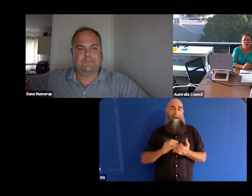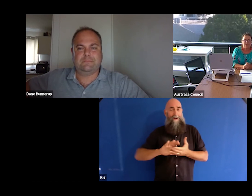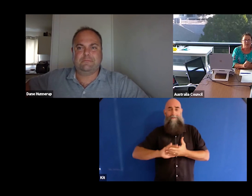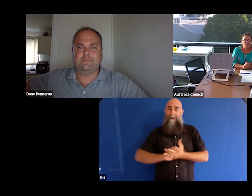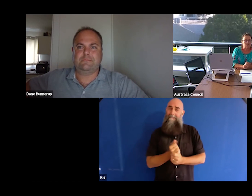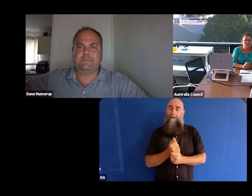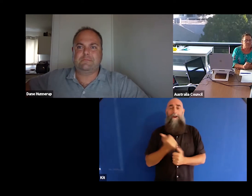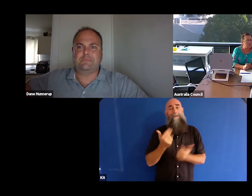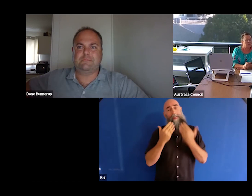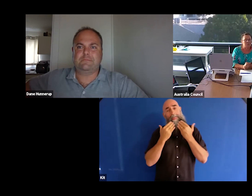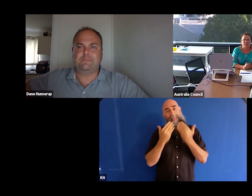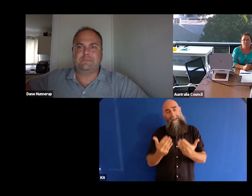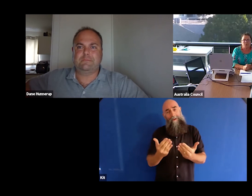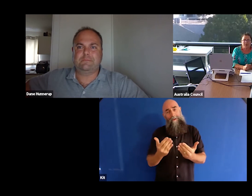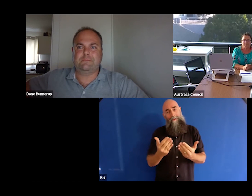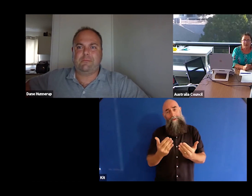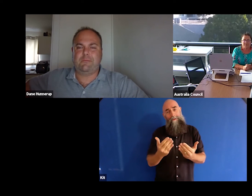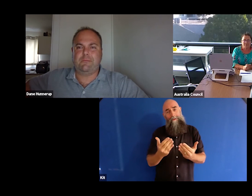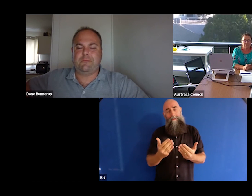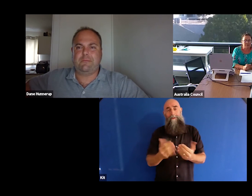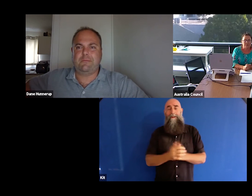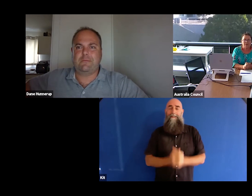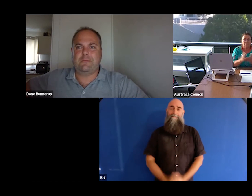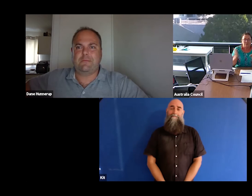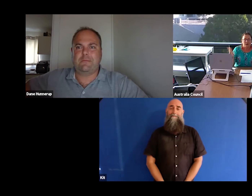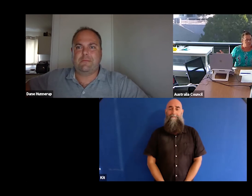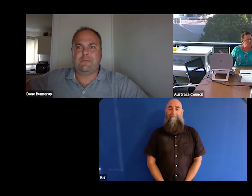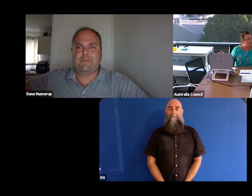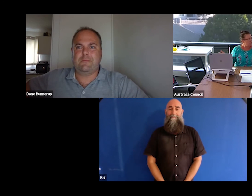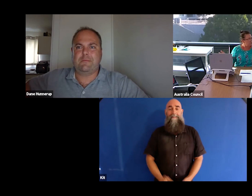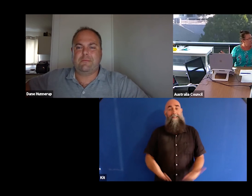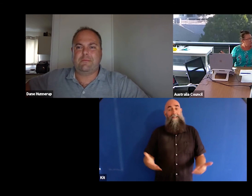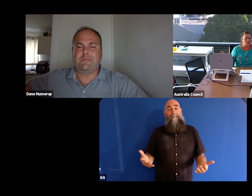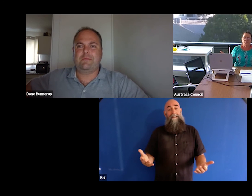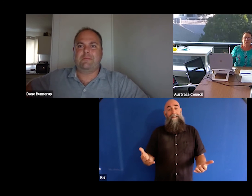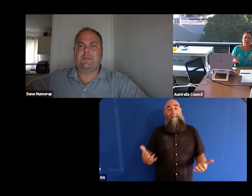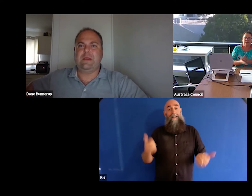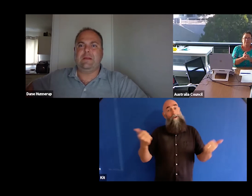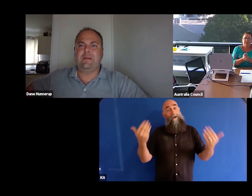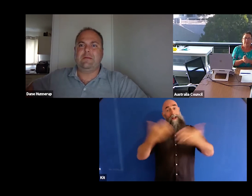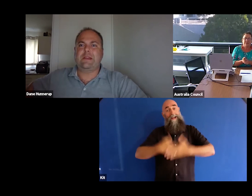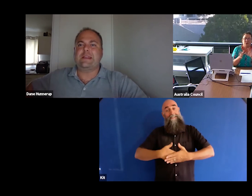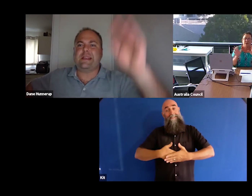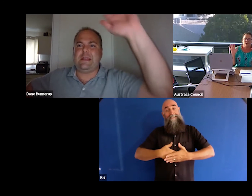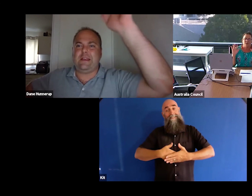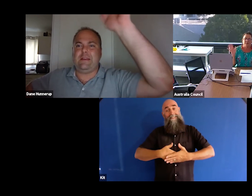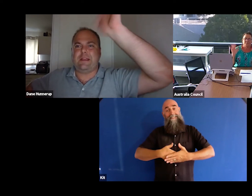thank you, very much, everybody. I think we'll say good evening and have a nice night.